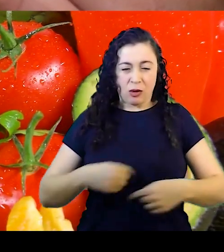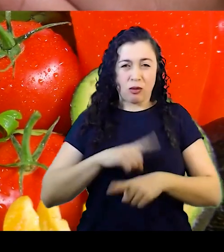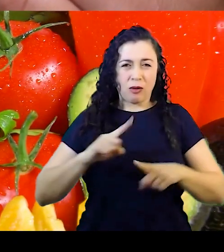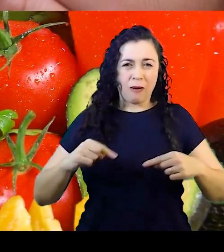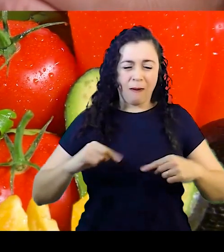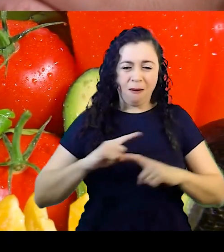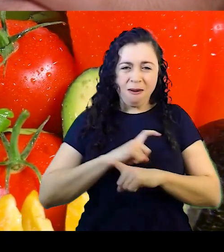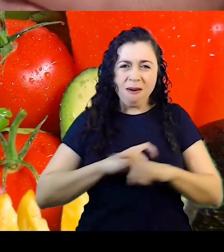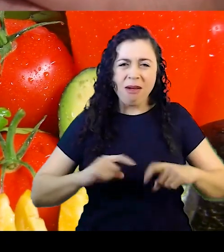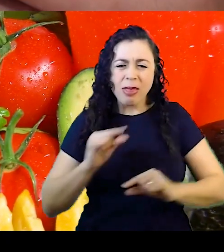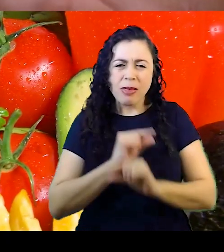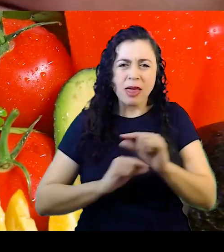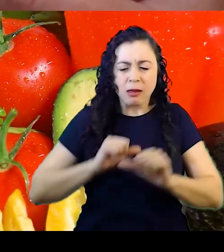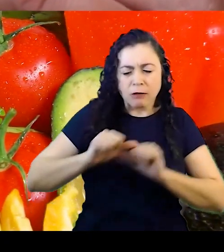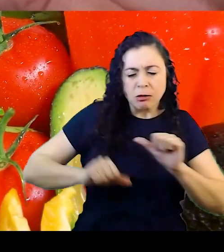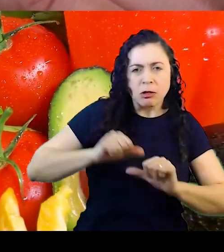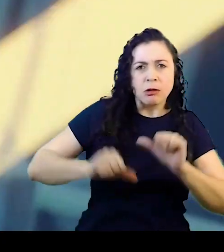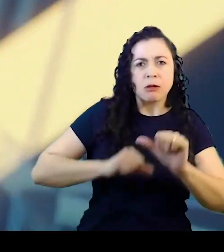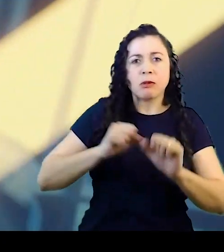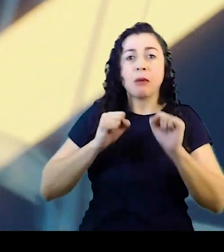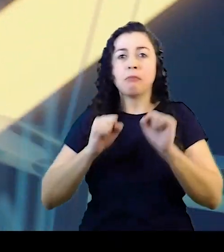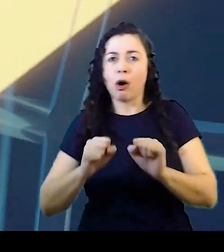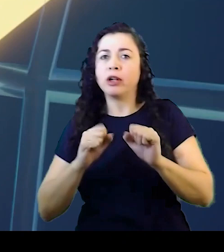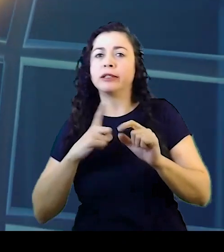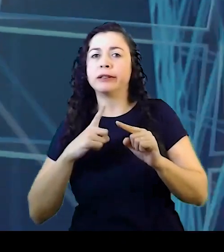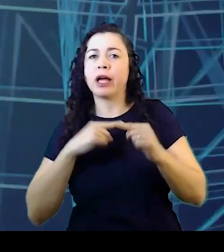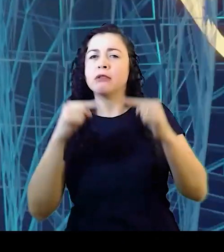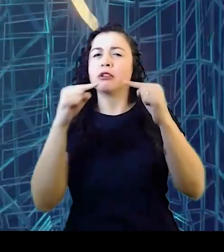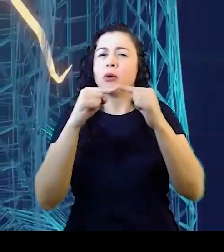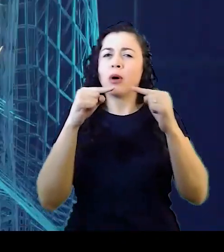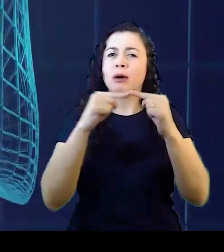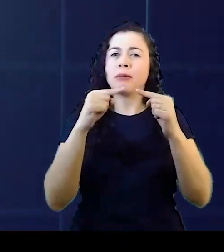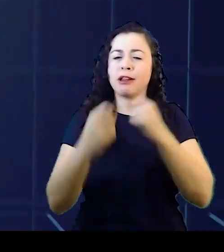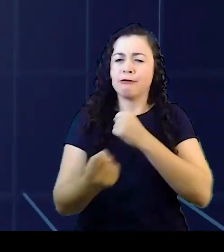associated with greater or lesser susceptibility to viral infections.